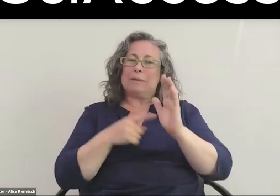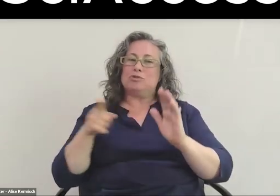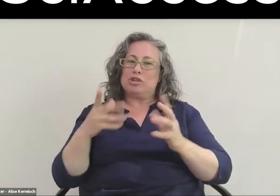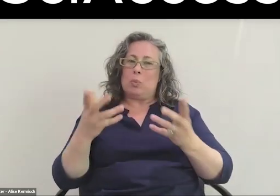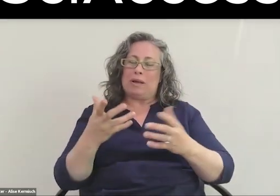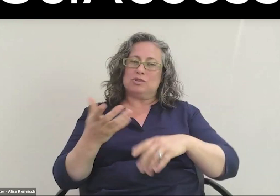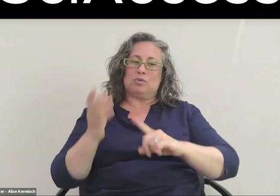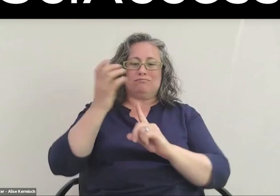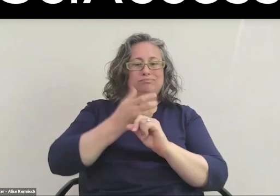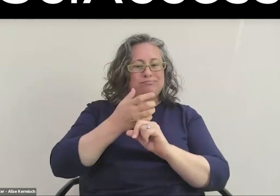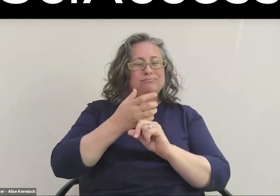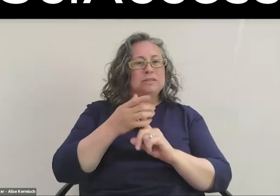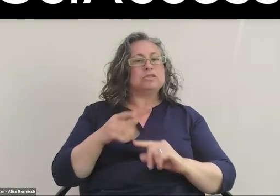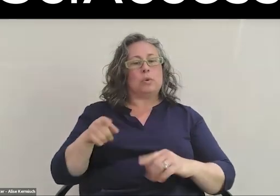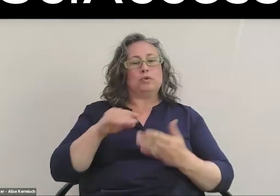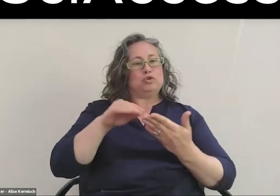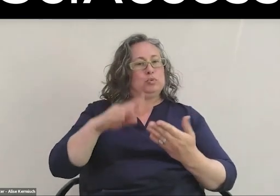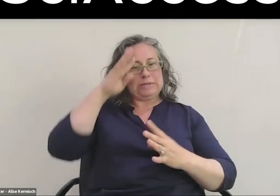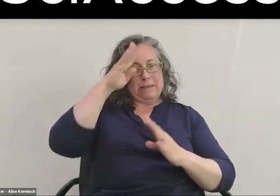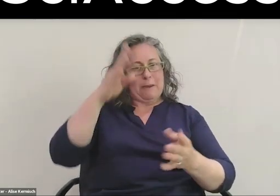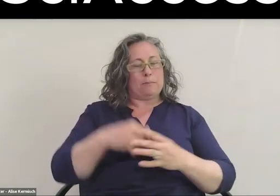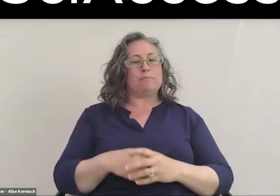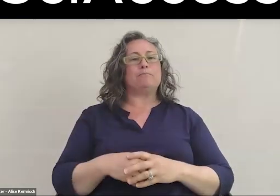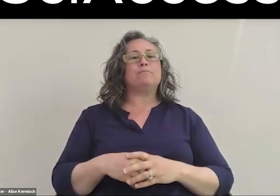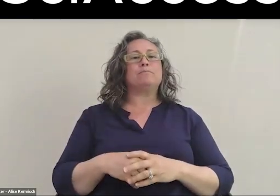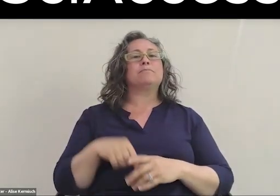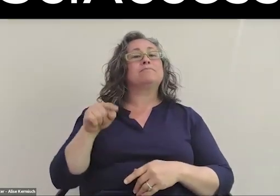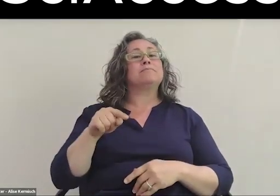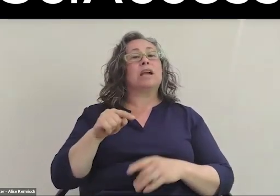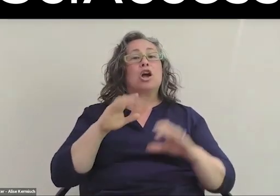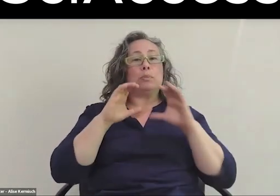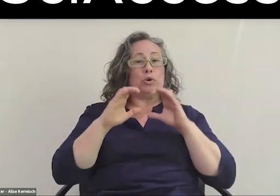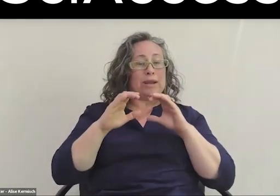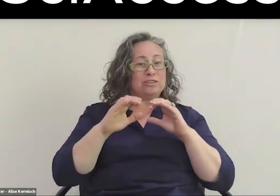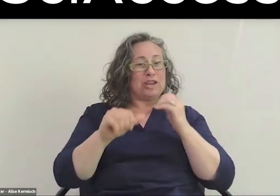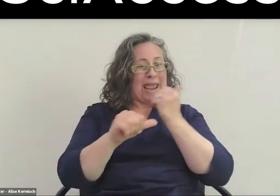so this is what the students came up with. This is a communication aid for Nathan.